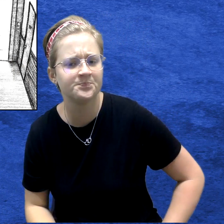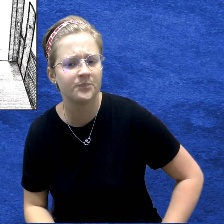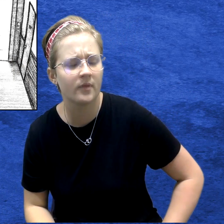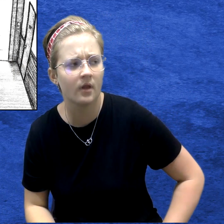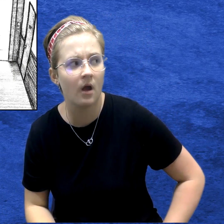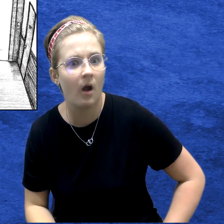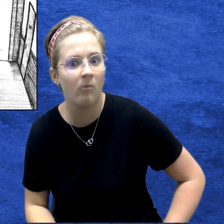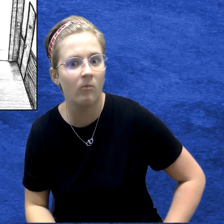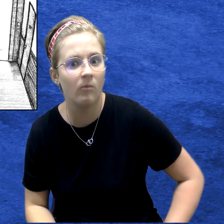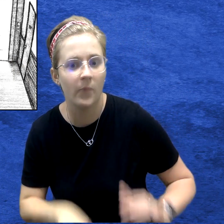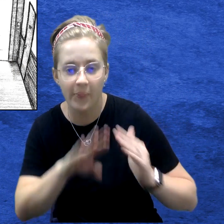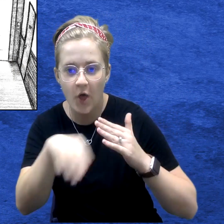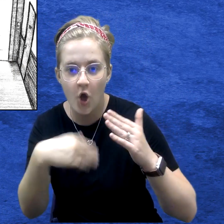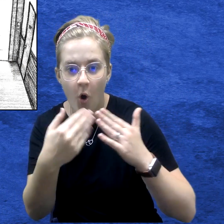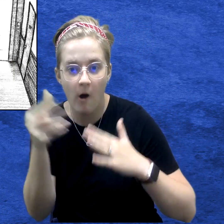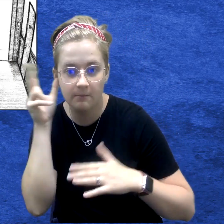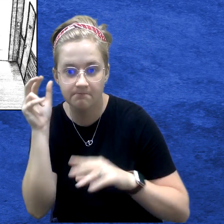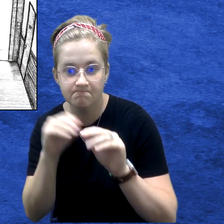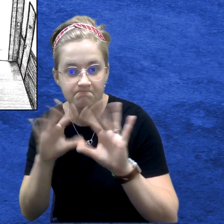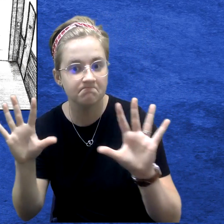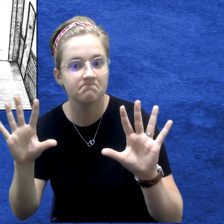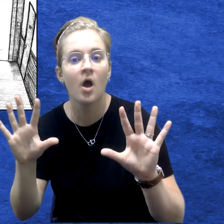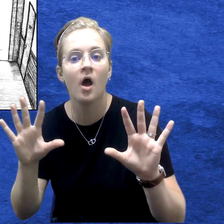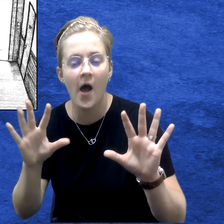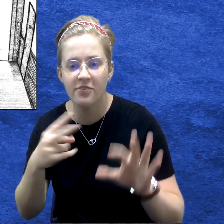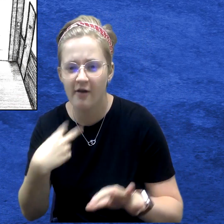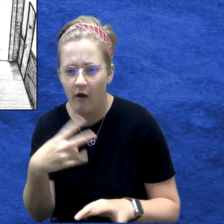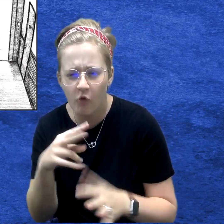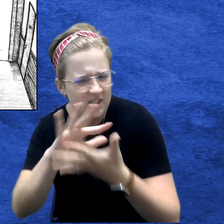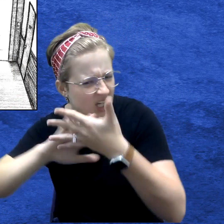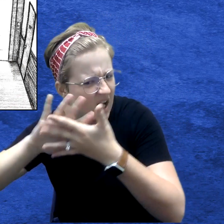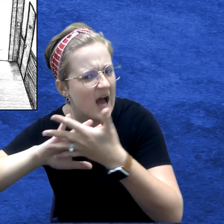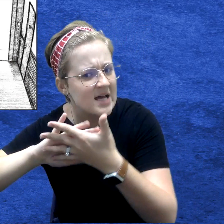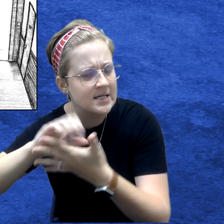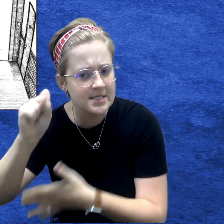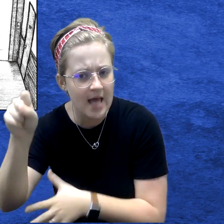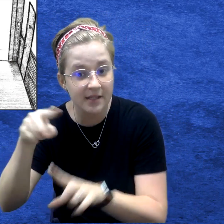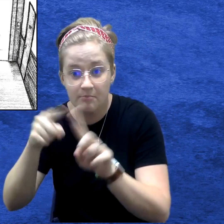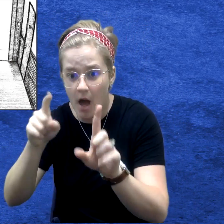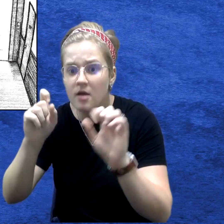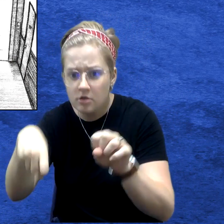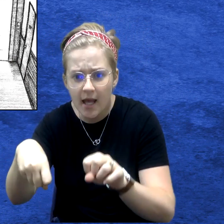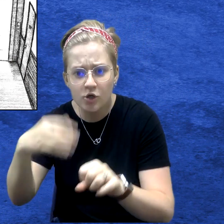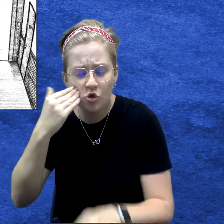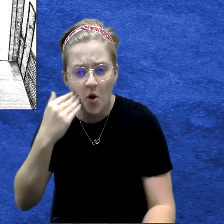Then they all heard it. The voice was muffled, but it was definitely yelling, “HELP!”